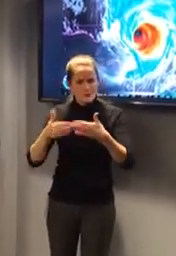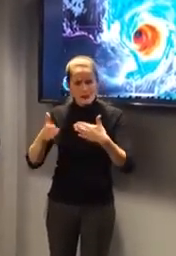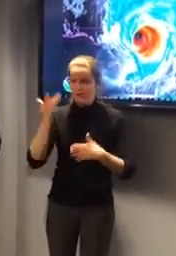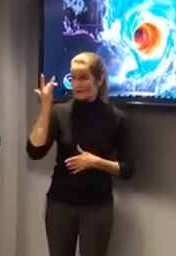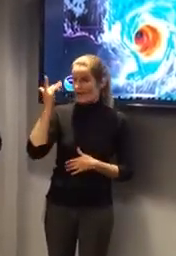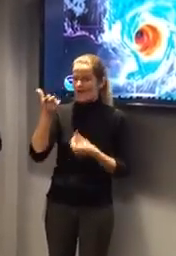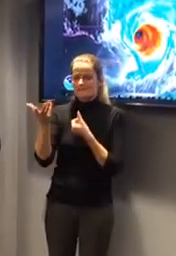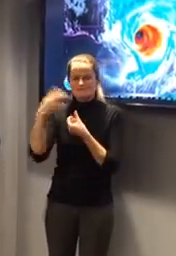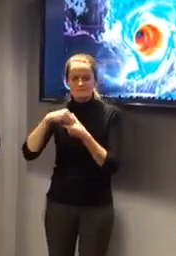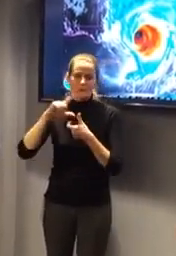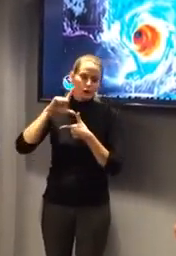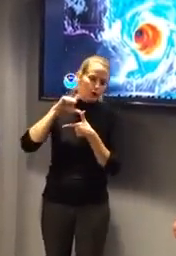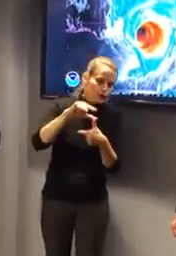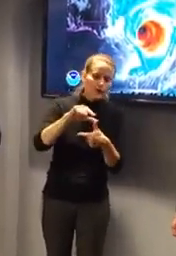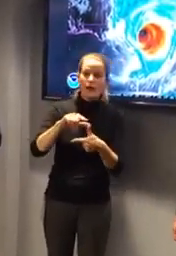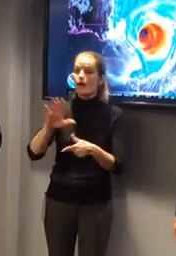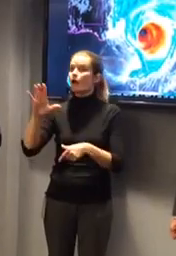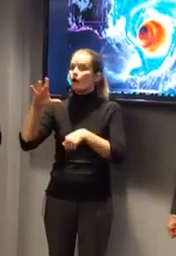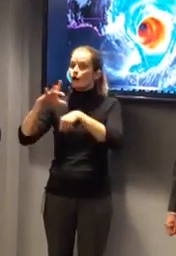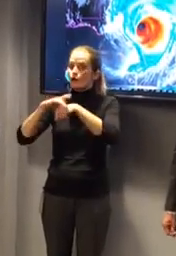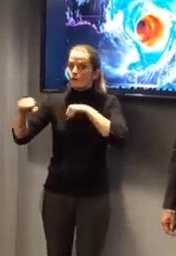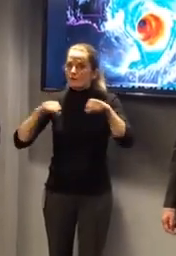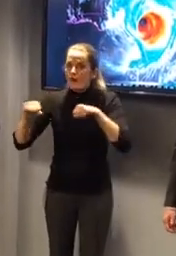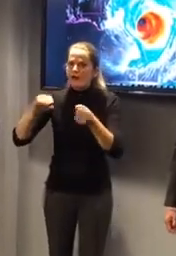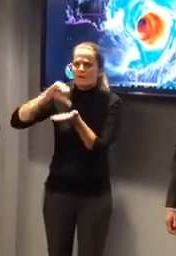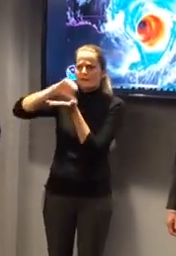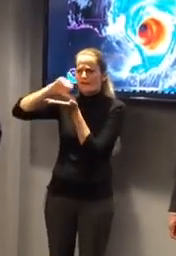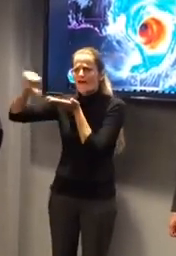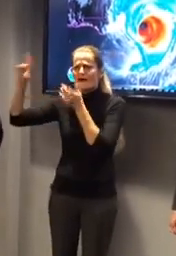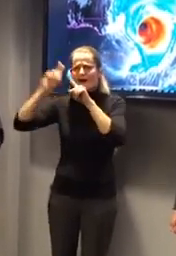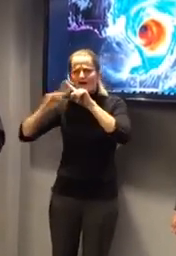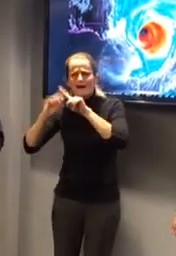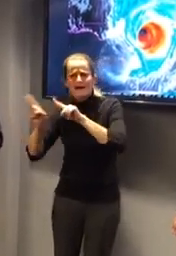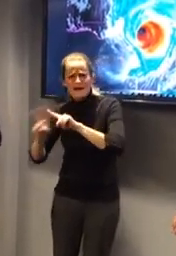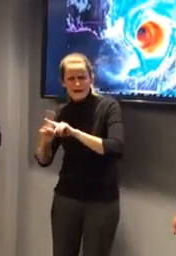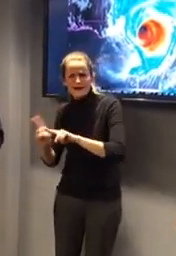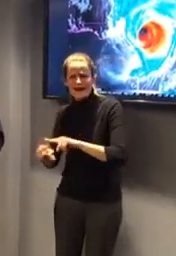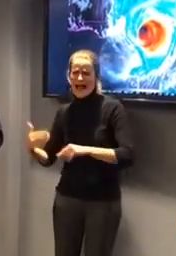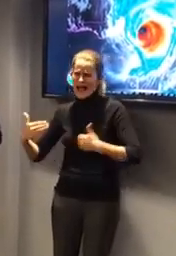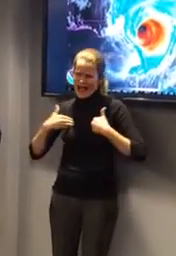So please do take the time now to download that app and you'll have that information